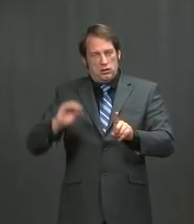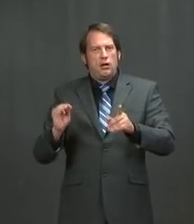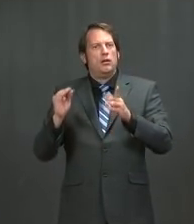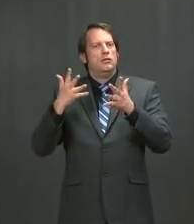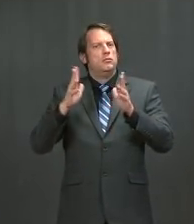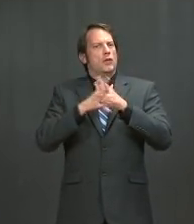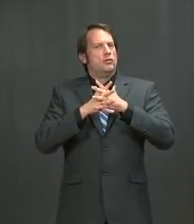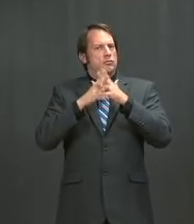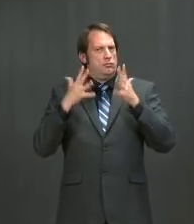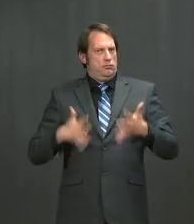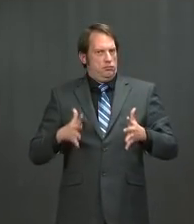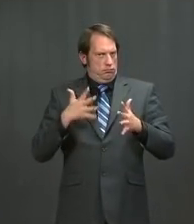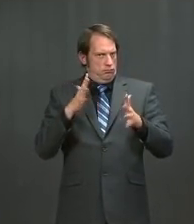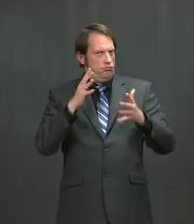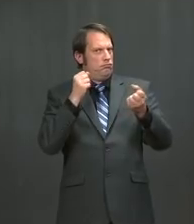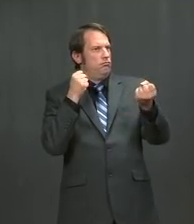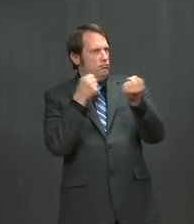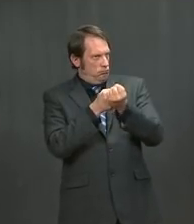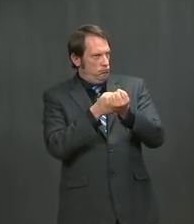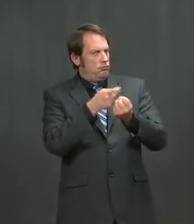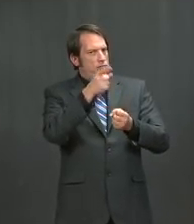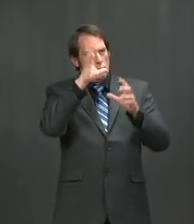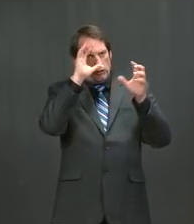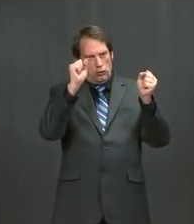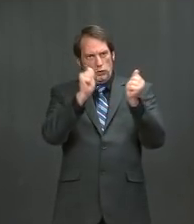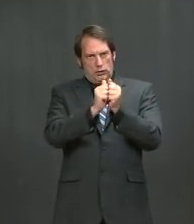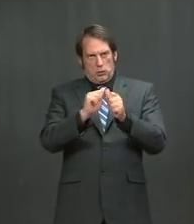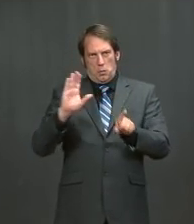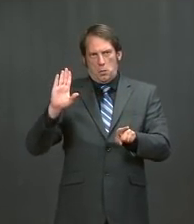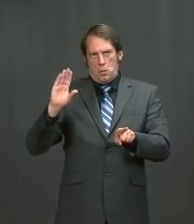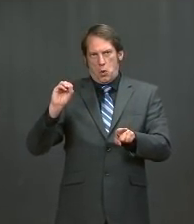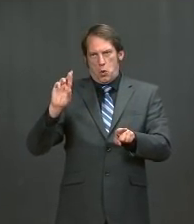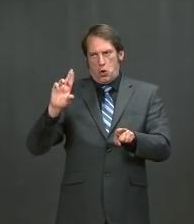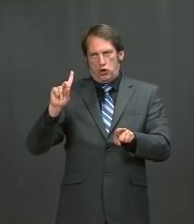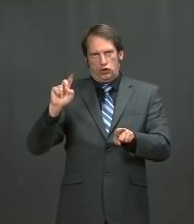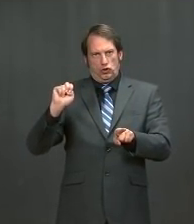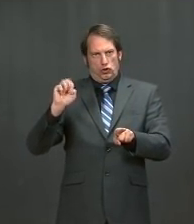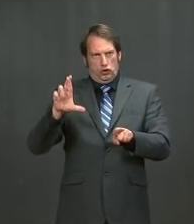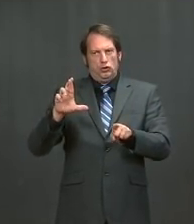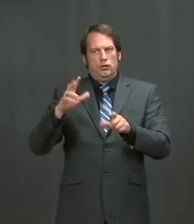with respect to unaccompanied minors. So does this poll suggest that the President needs